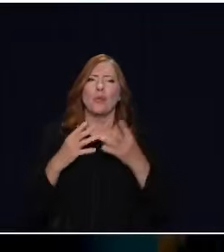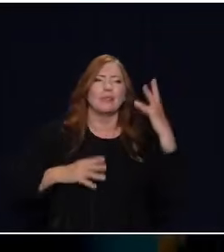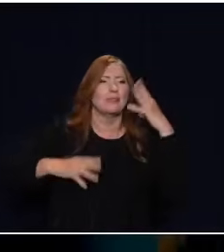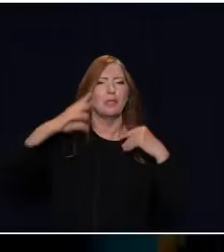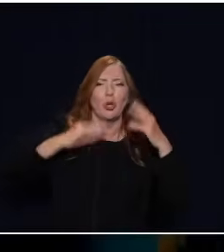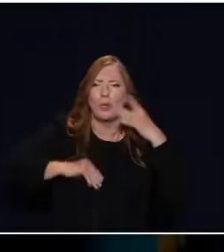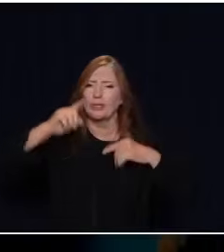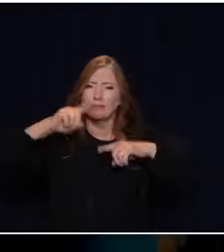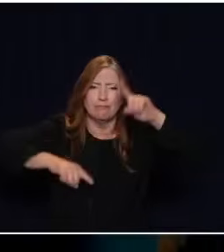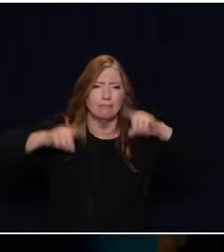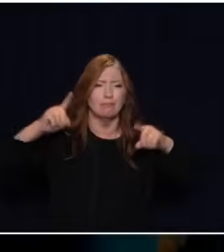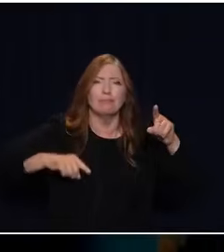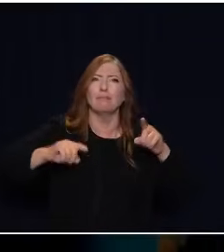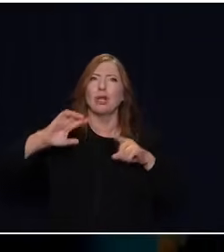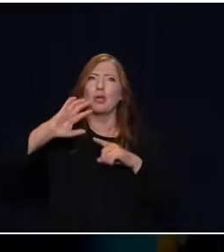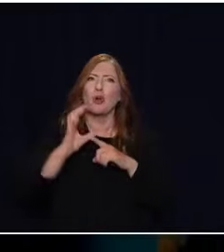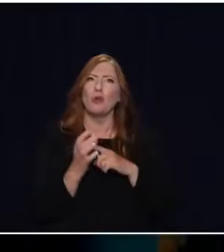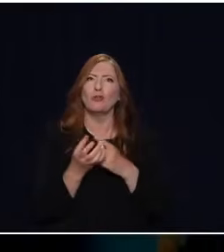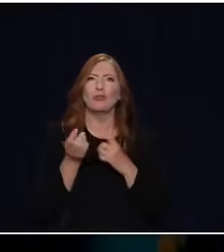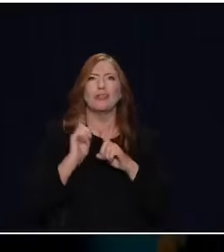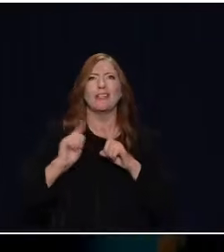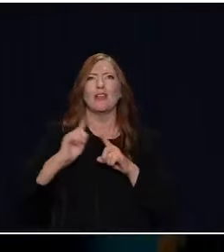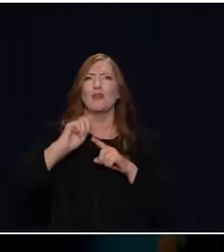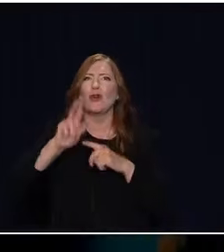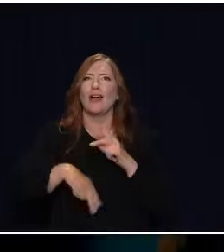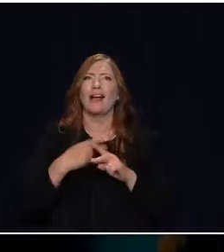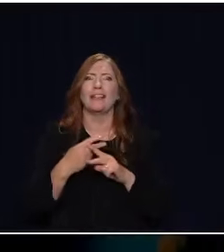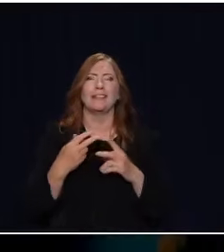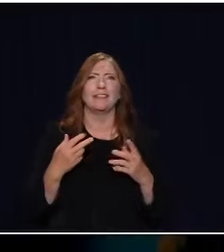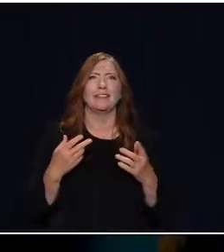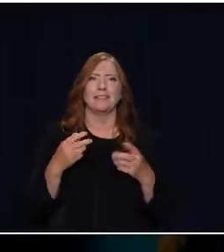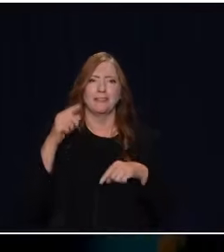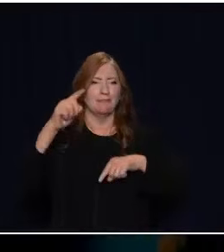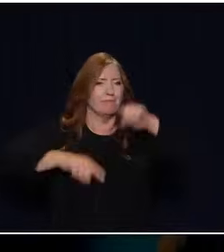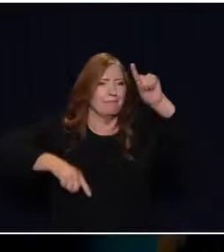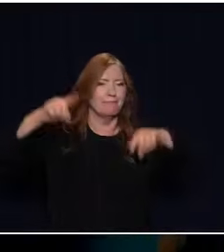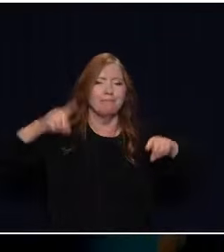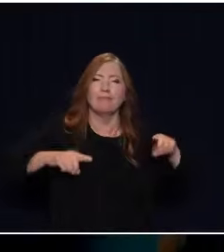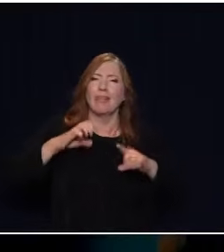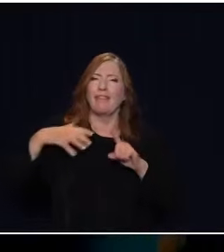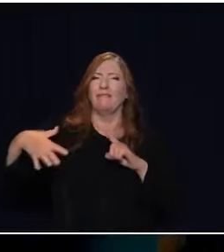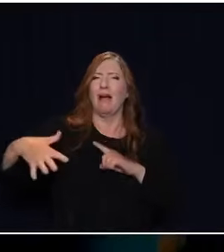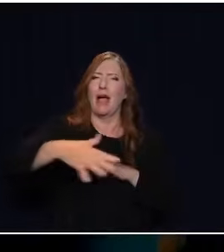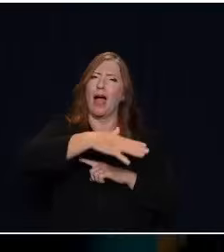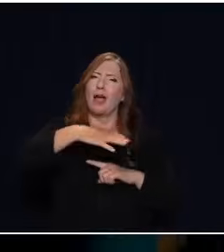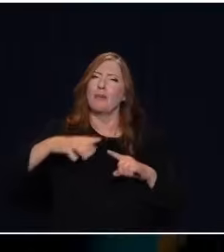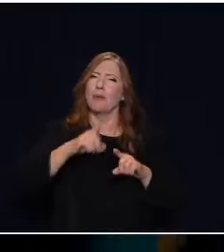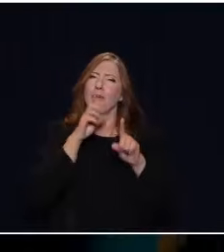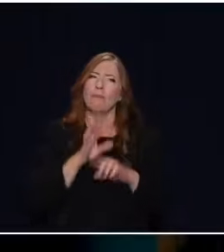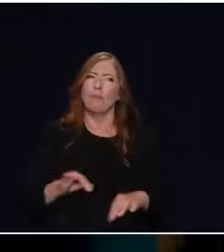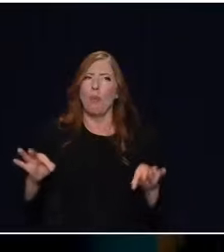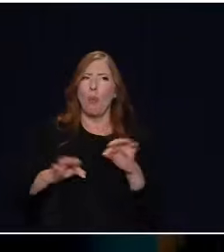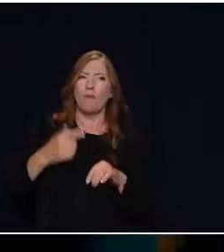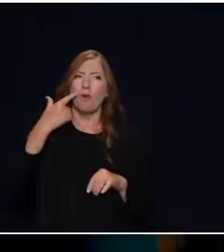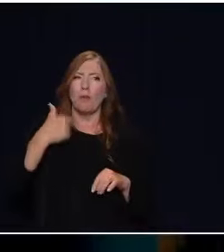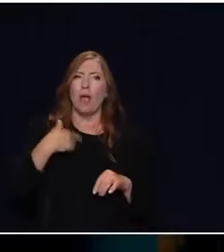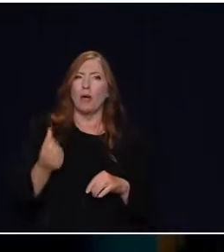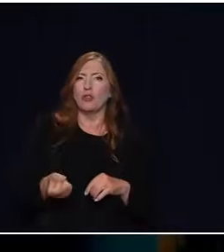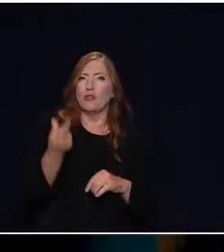AS I HAVE MET FOLKS FROM AROUND THE WORLD AND EXPERIENCED OTHER